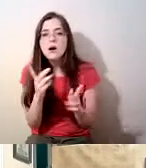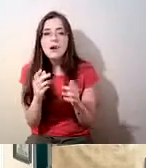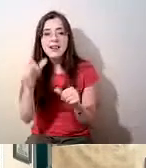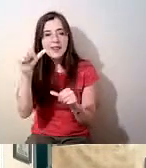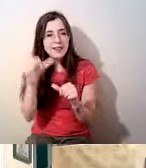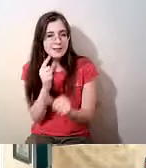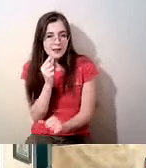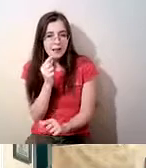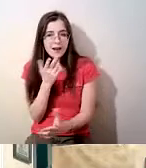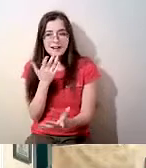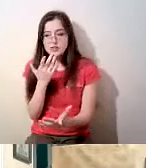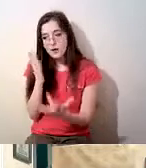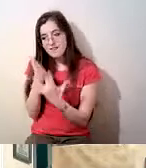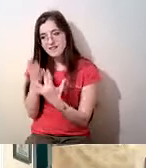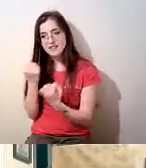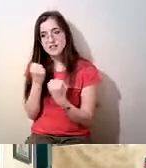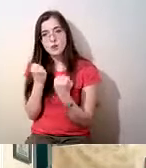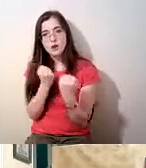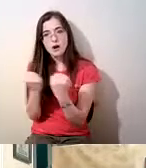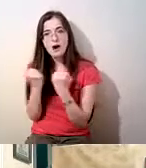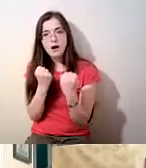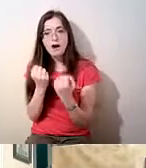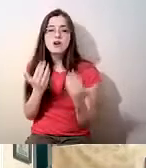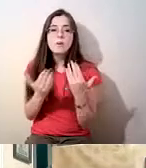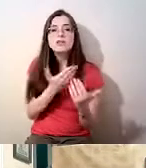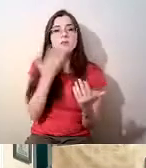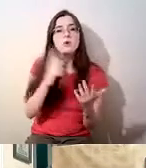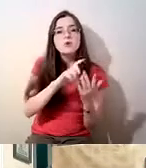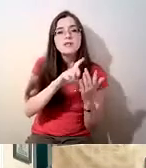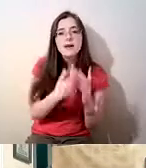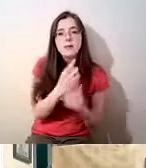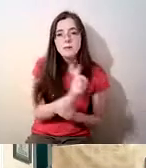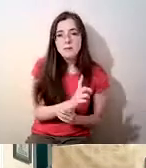household car than non-disabled people um but disabled people are commonly spoken over and